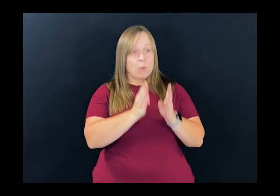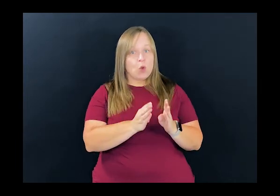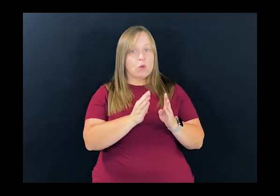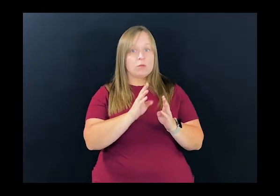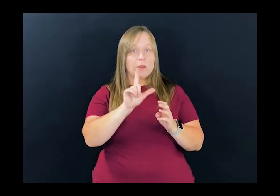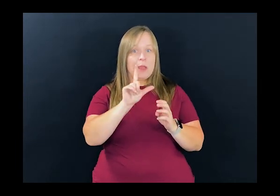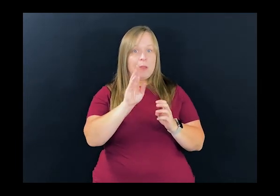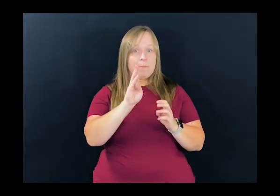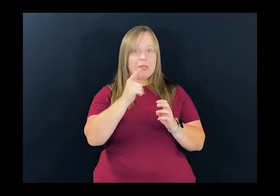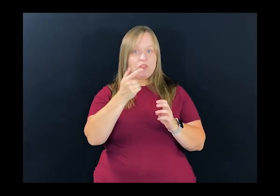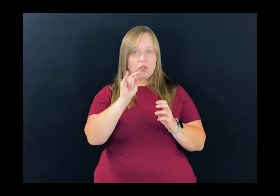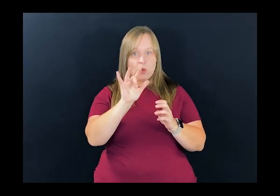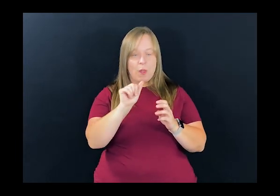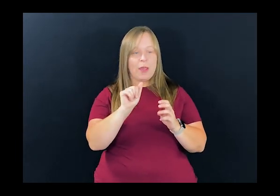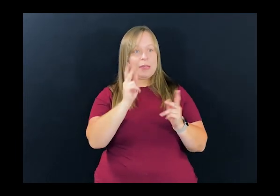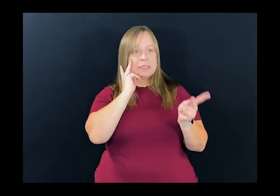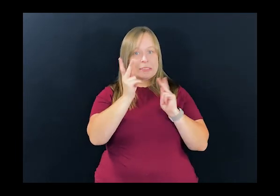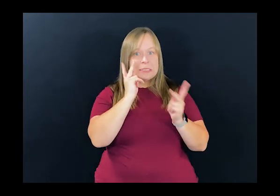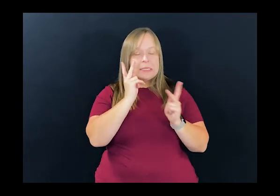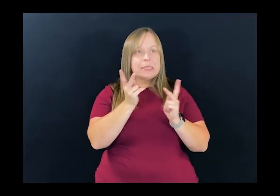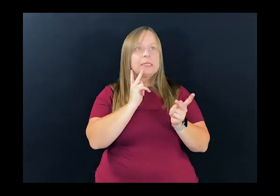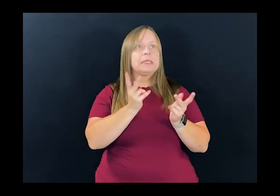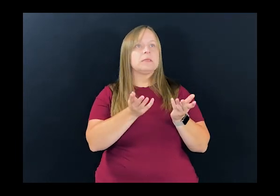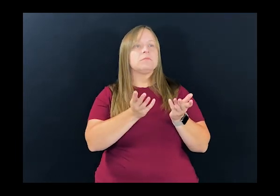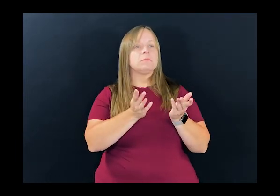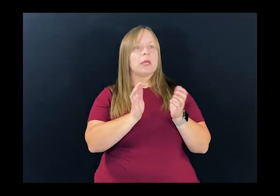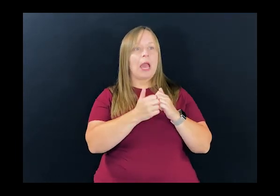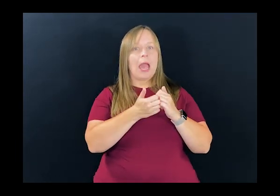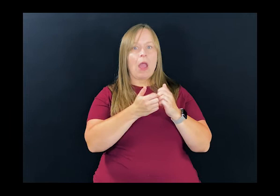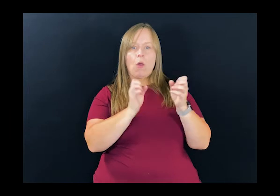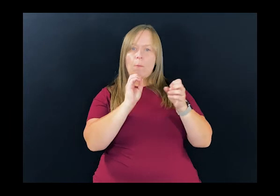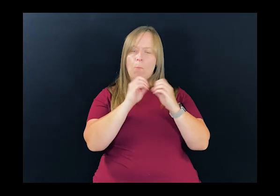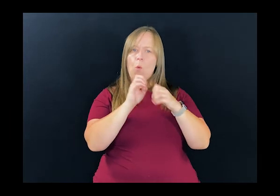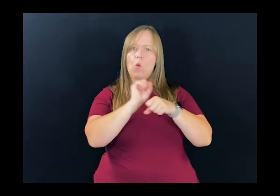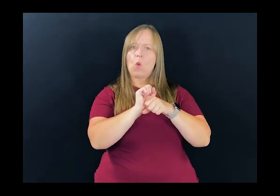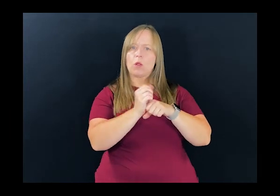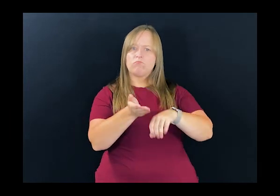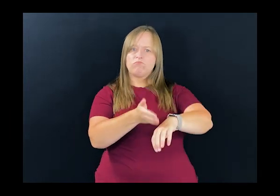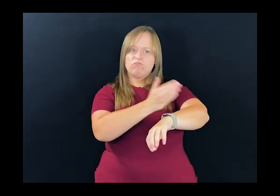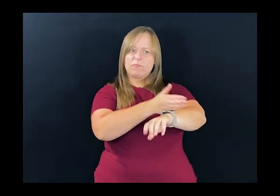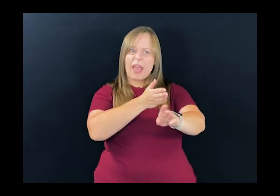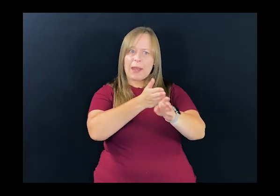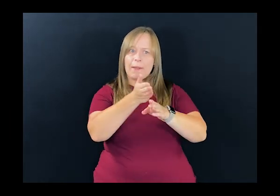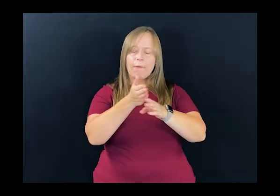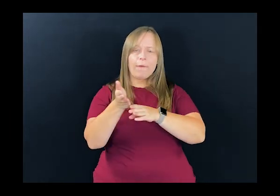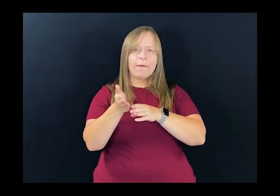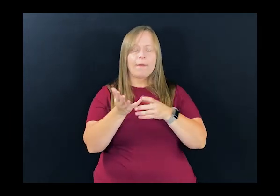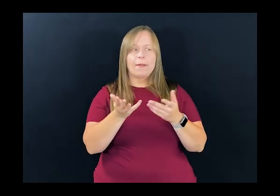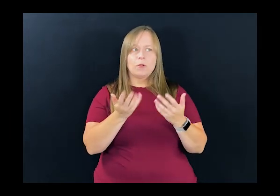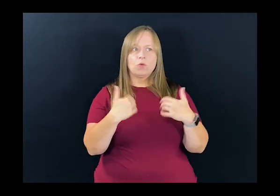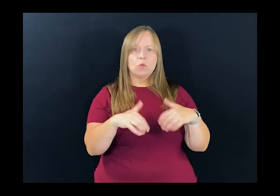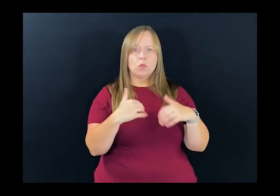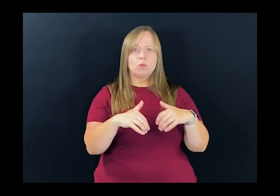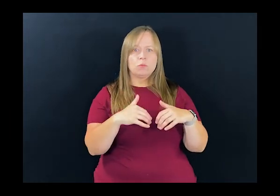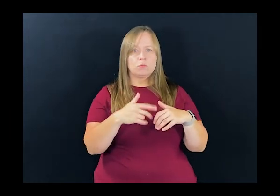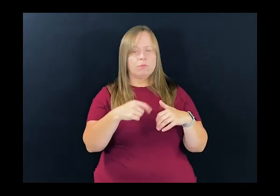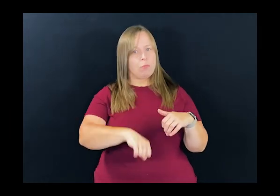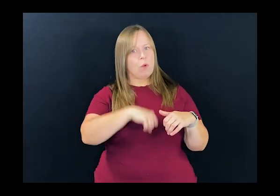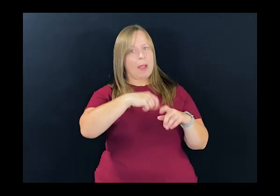that is LGBT and seeing how more work needs to be done in that area because being pride month,